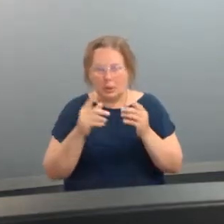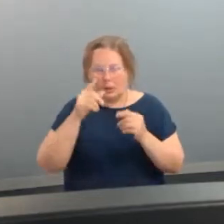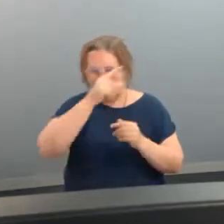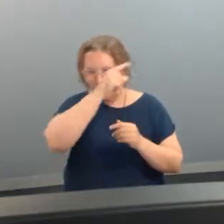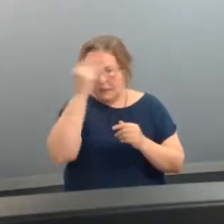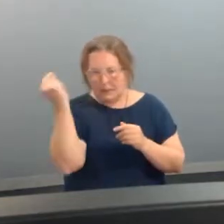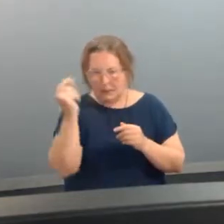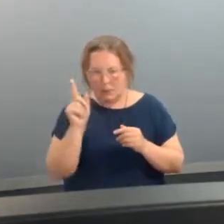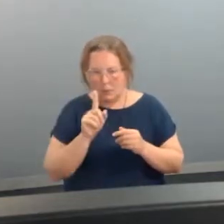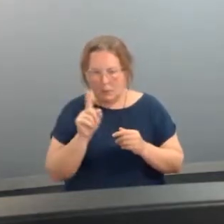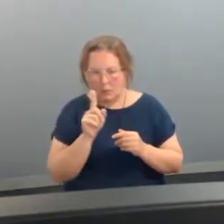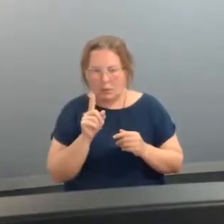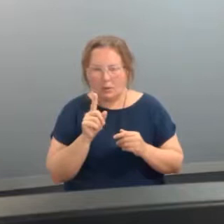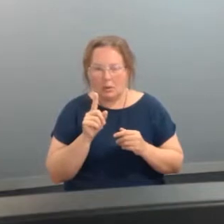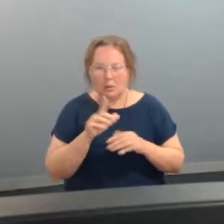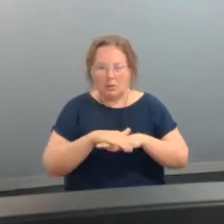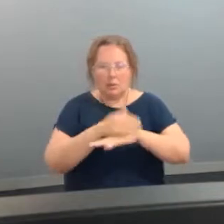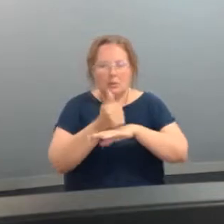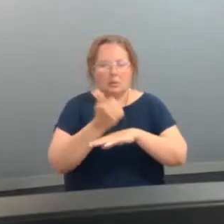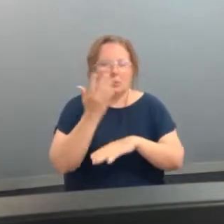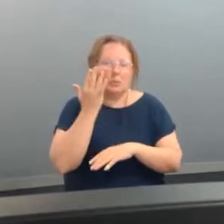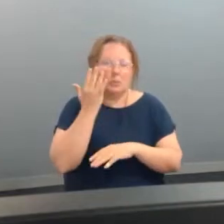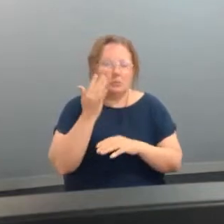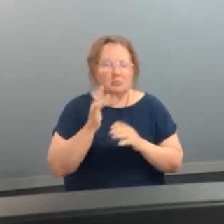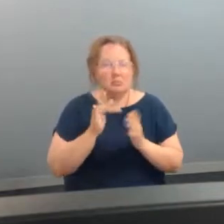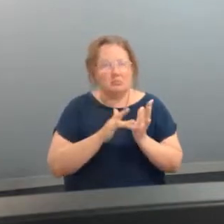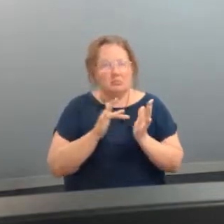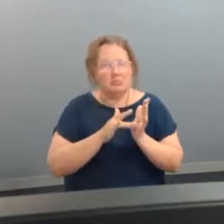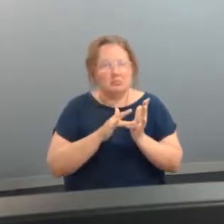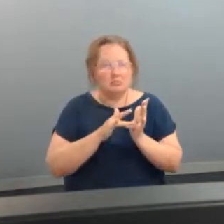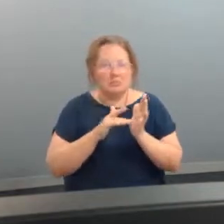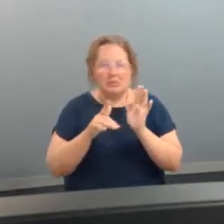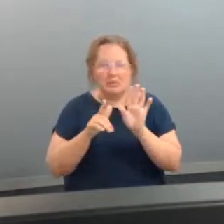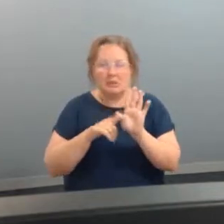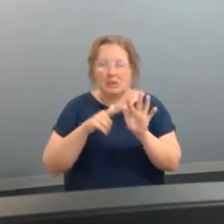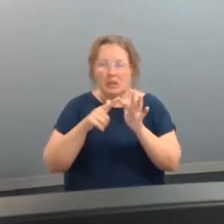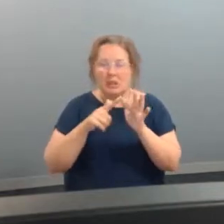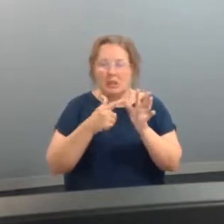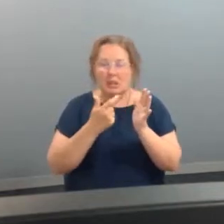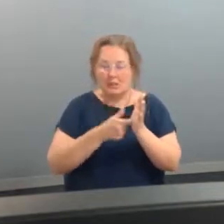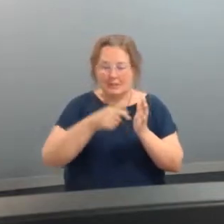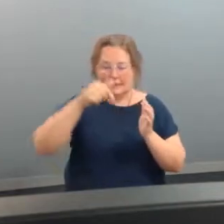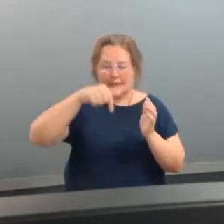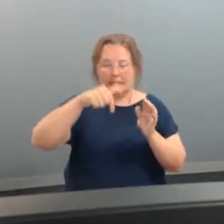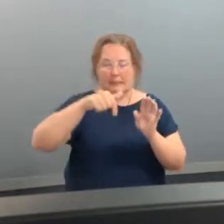» Sure